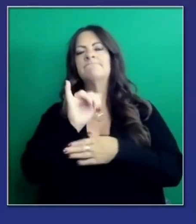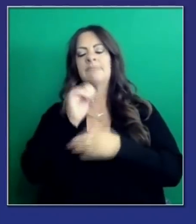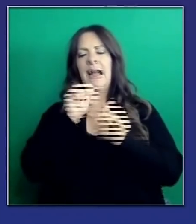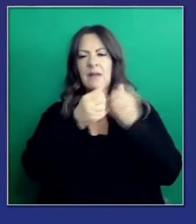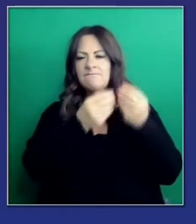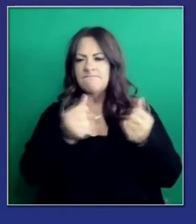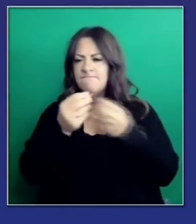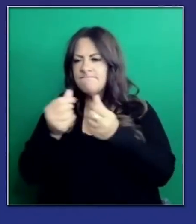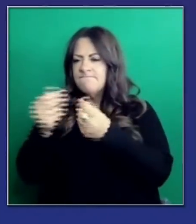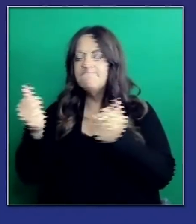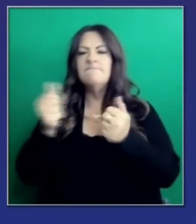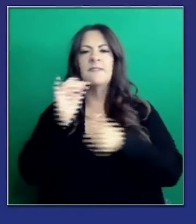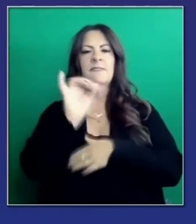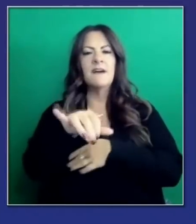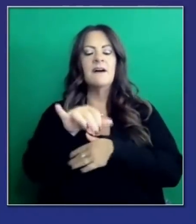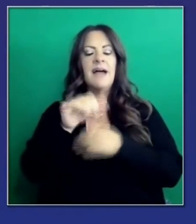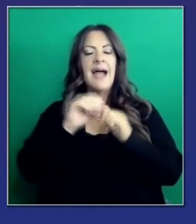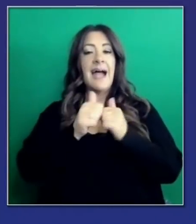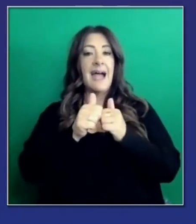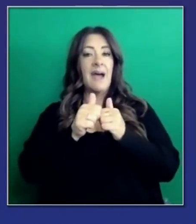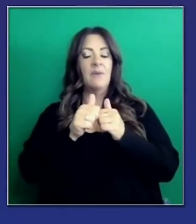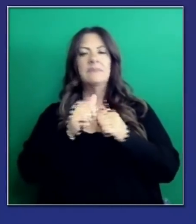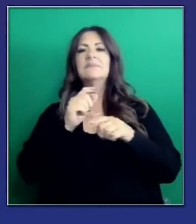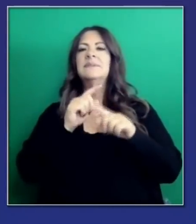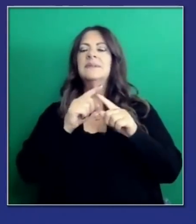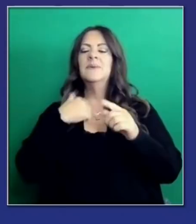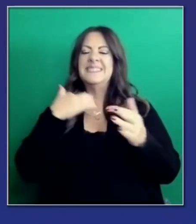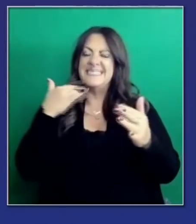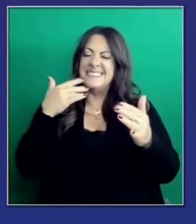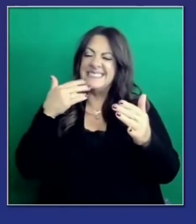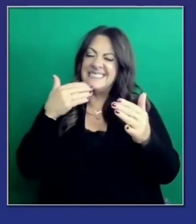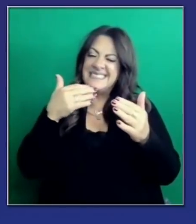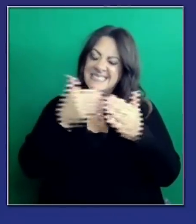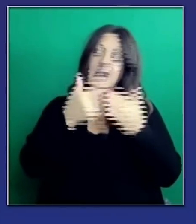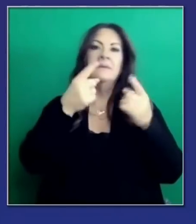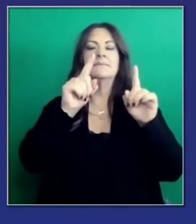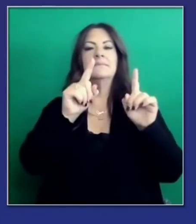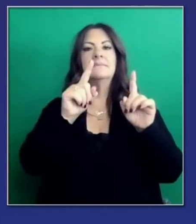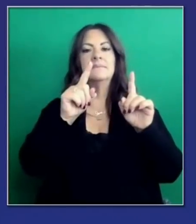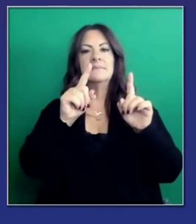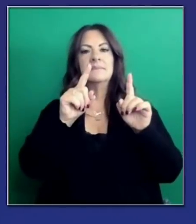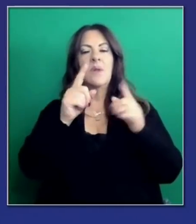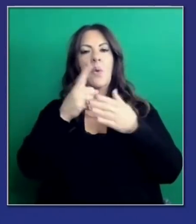UNDERSTANDING OF WHAT THE CHALLENGES WERE, WHAT THE ISSUES WERE AS IT RELATES TO